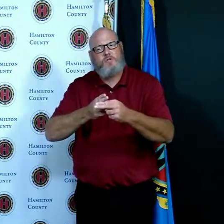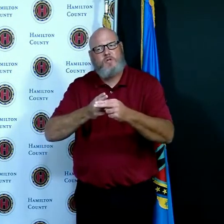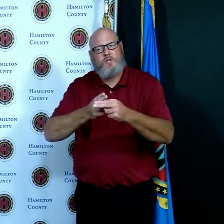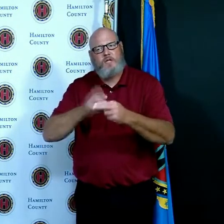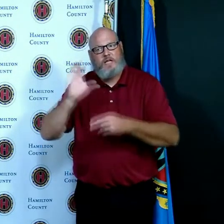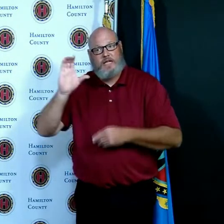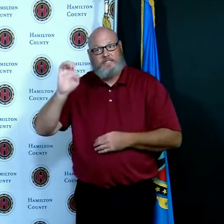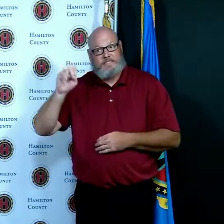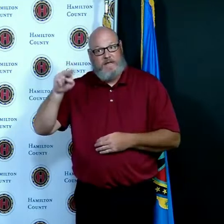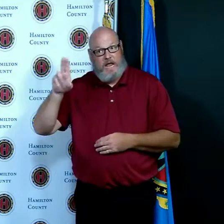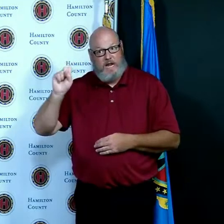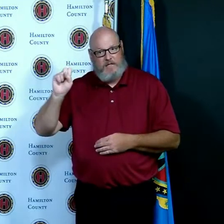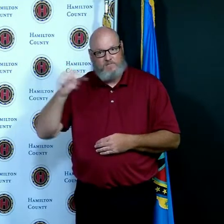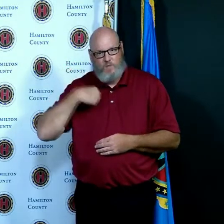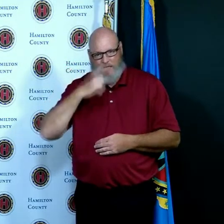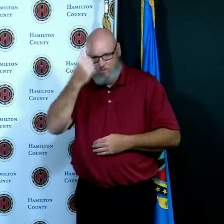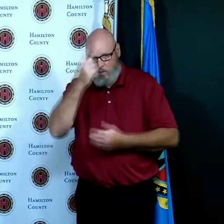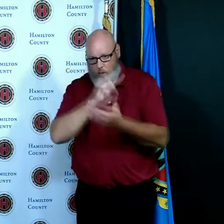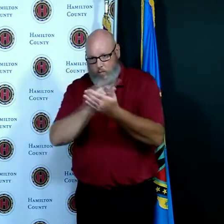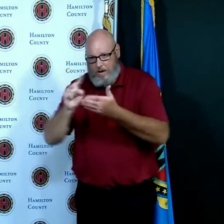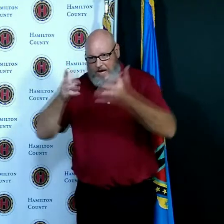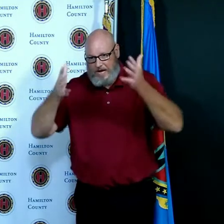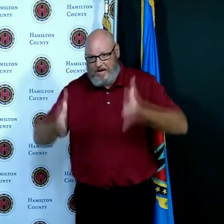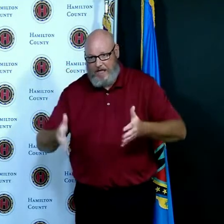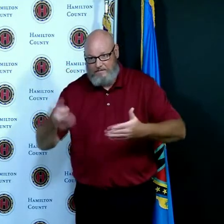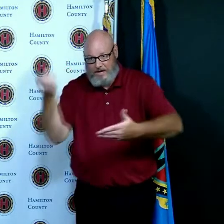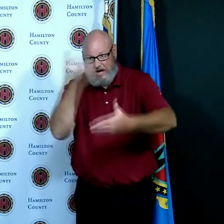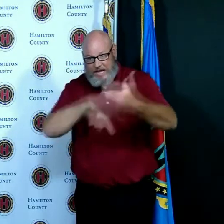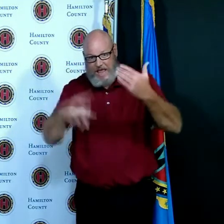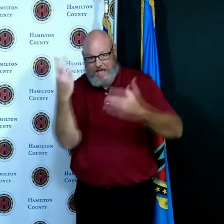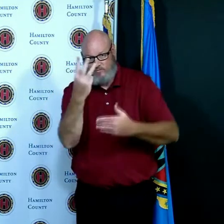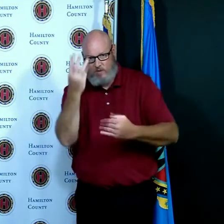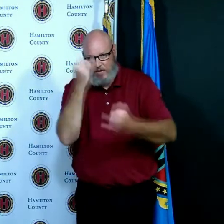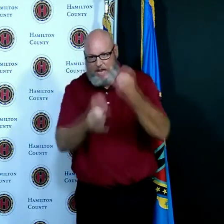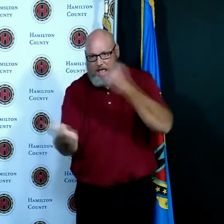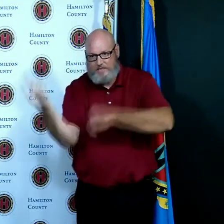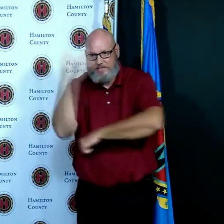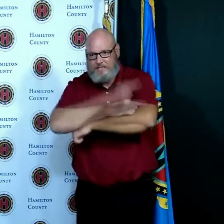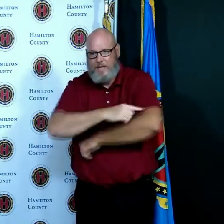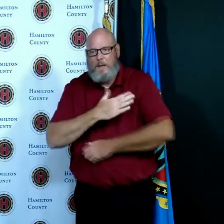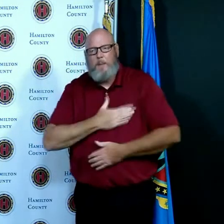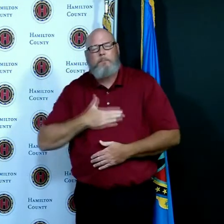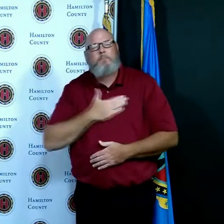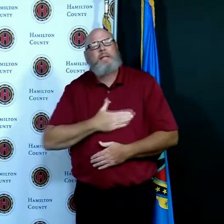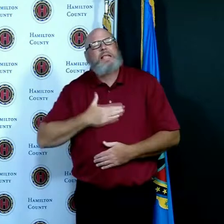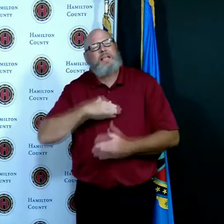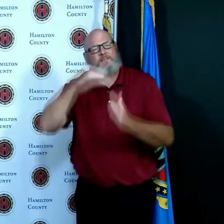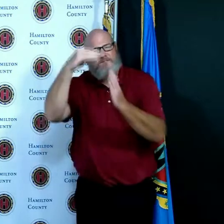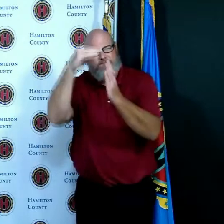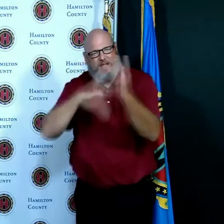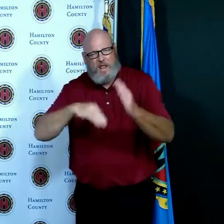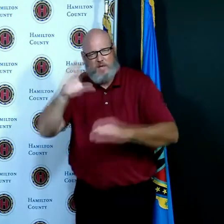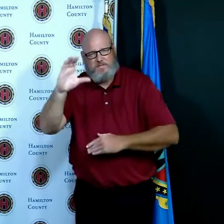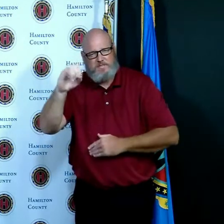next week next Wednesday it ends please please fill out the census it helps everybody please so next week we're going to be talking